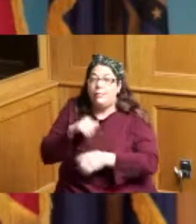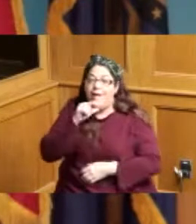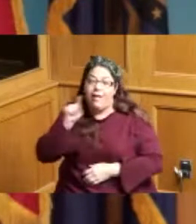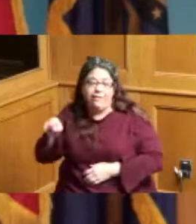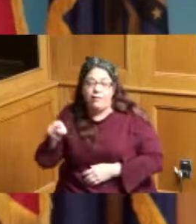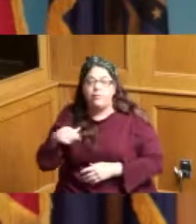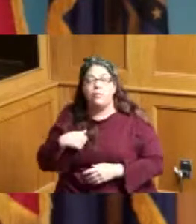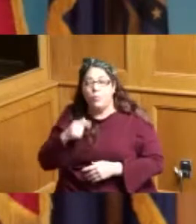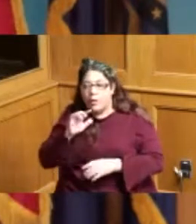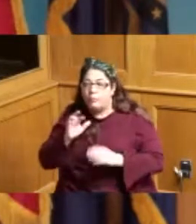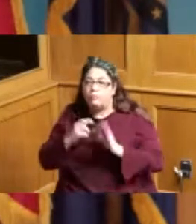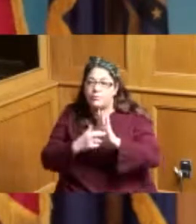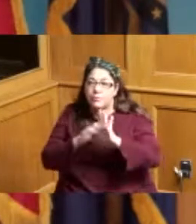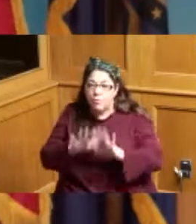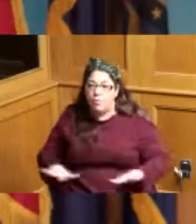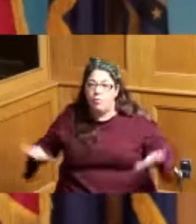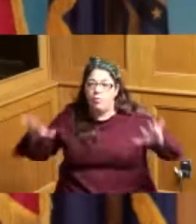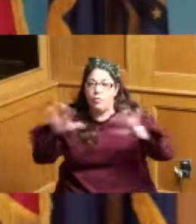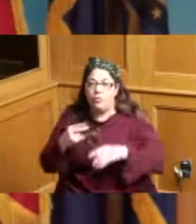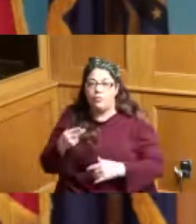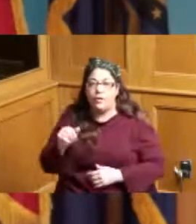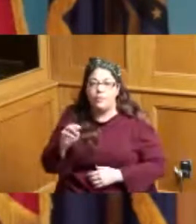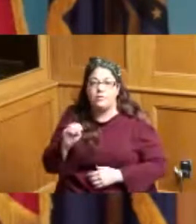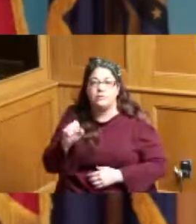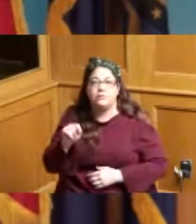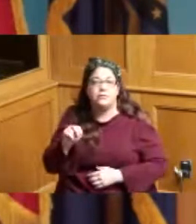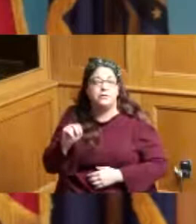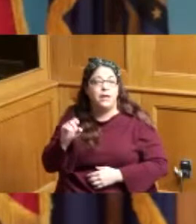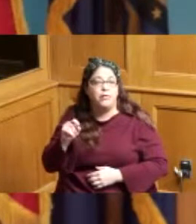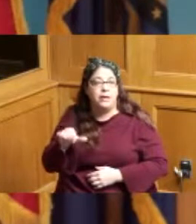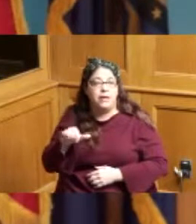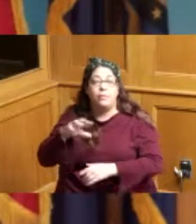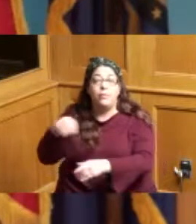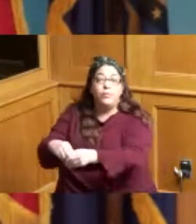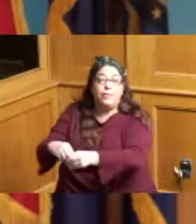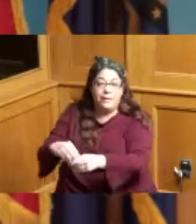all of Hamilton County including Cincinnati and so I just wanted to put that out there I don't